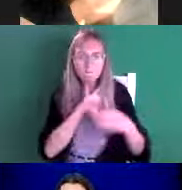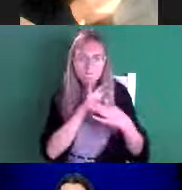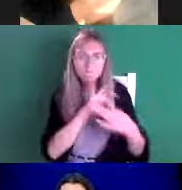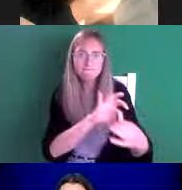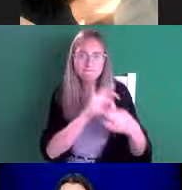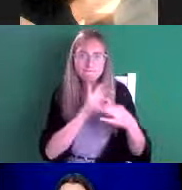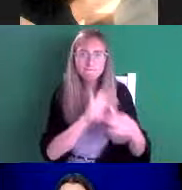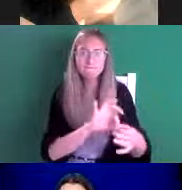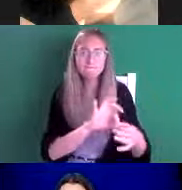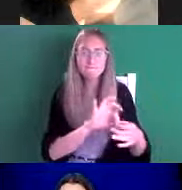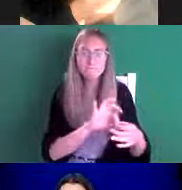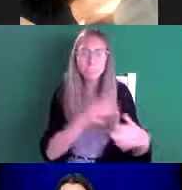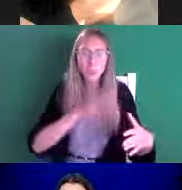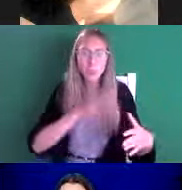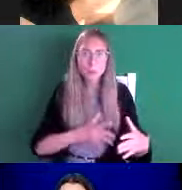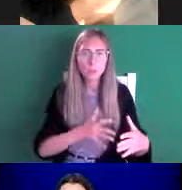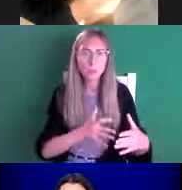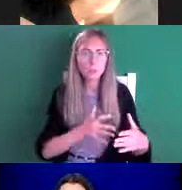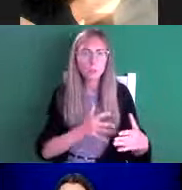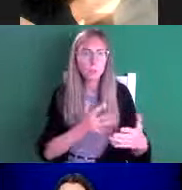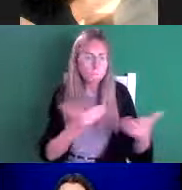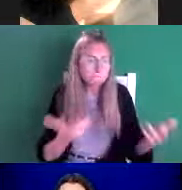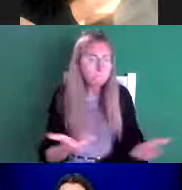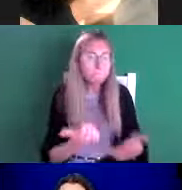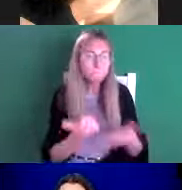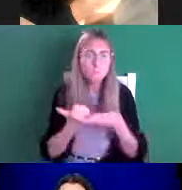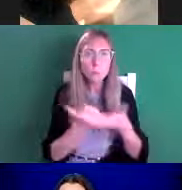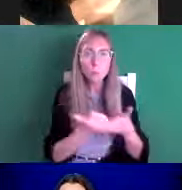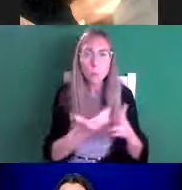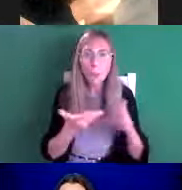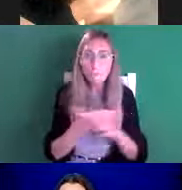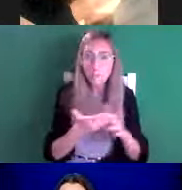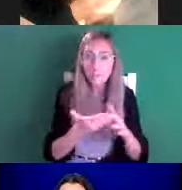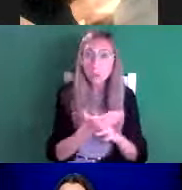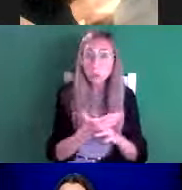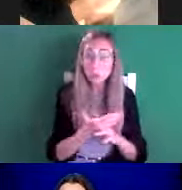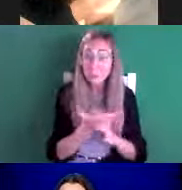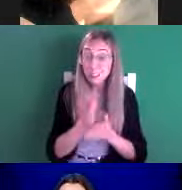work with them to develop their intervention and it will mean in some galleries you don't have to